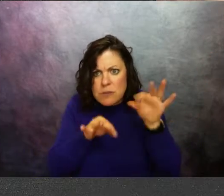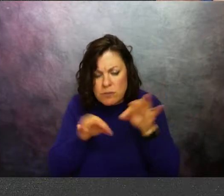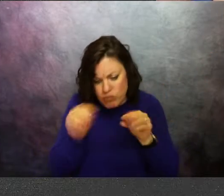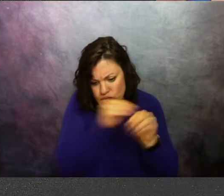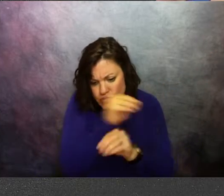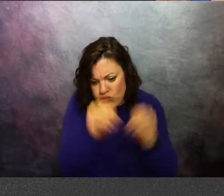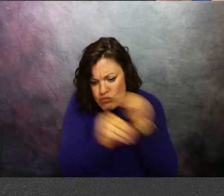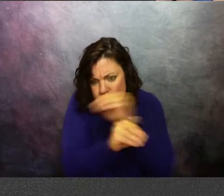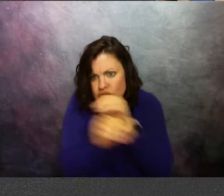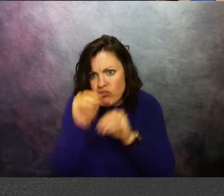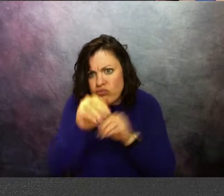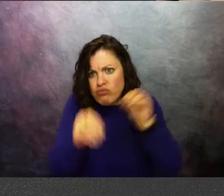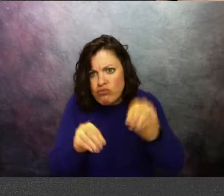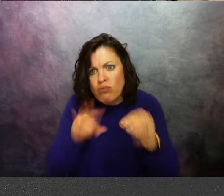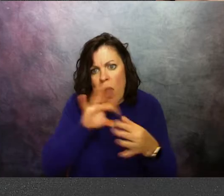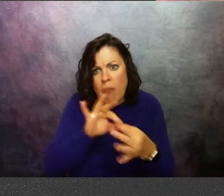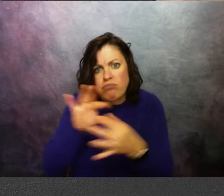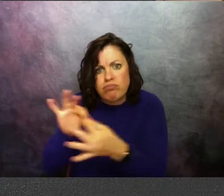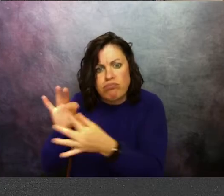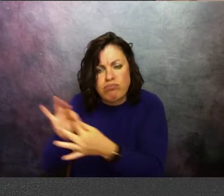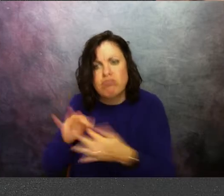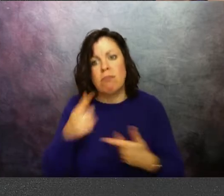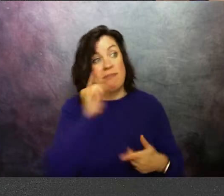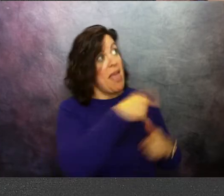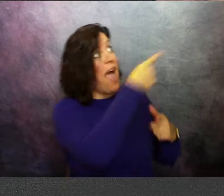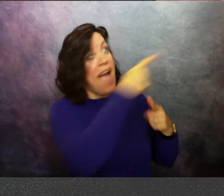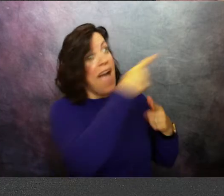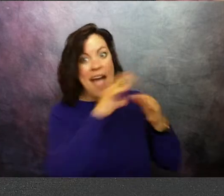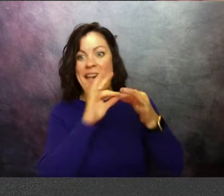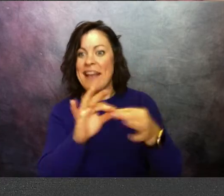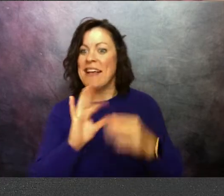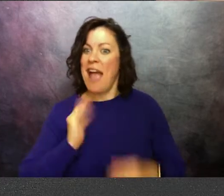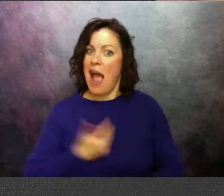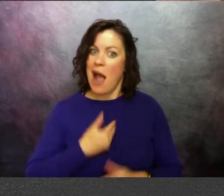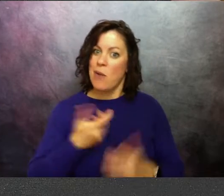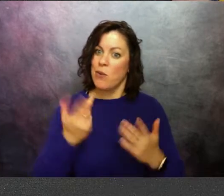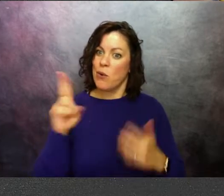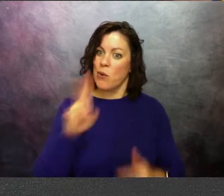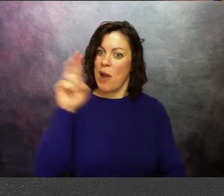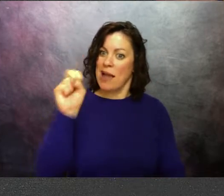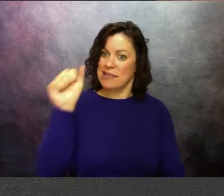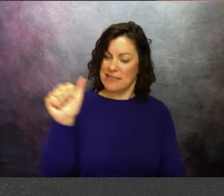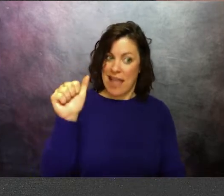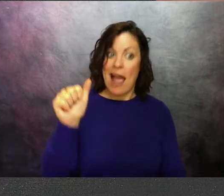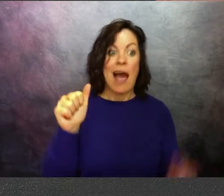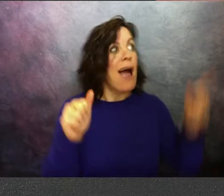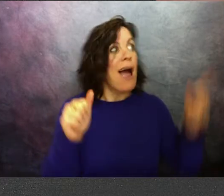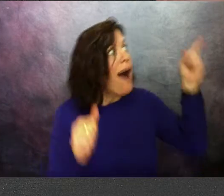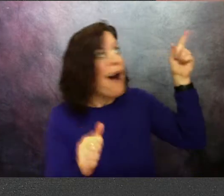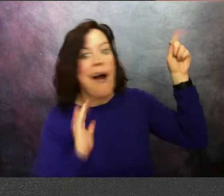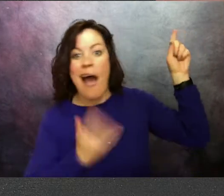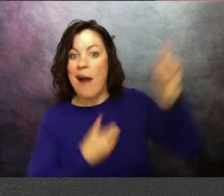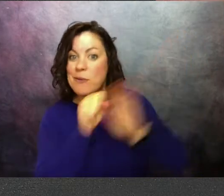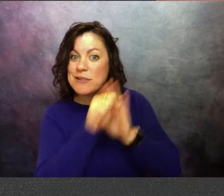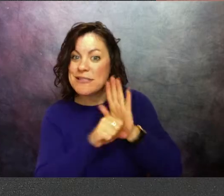This one is a map of the United States. There's a few states hooked together. One of them is Pennsylvania and you can figure out where the